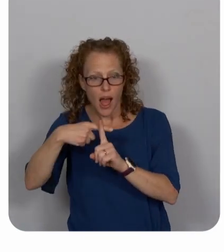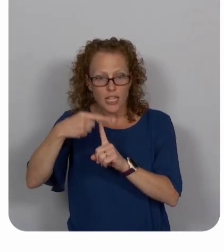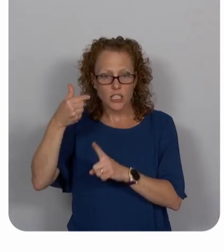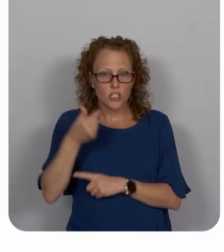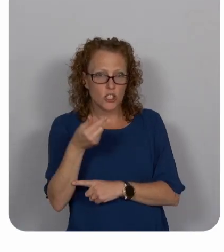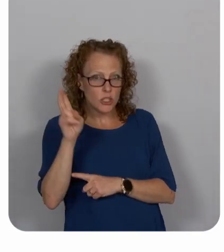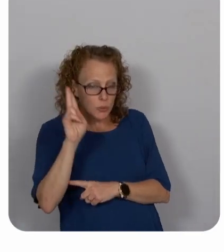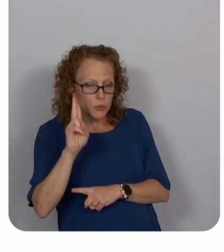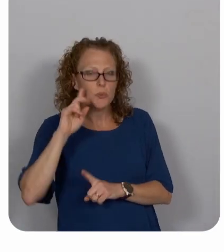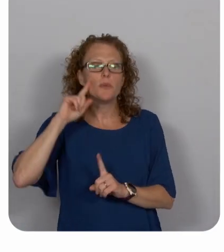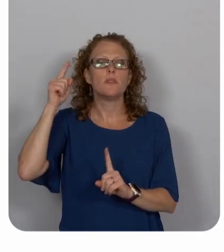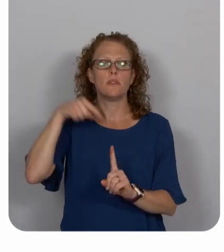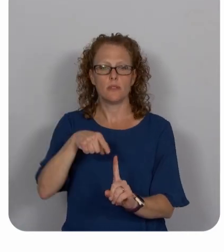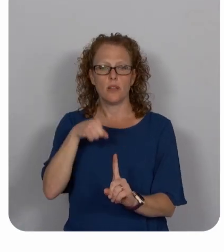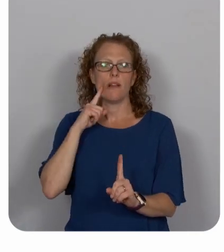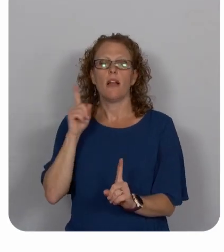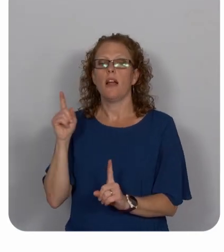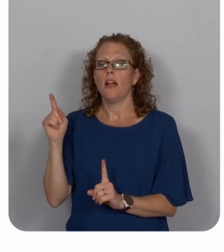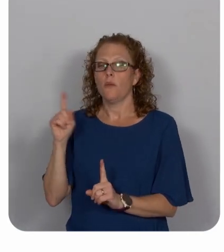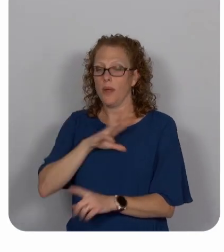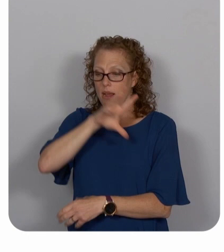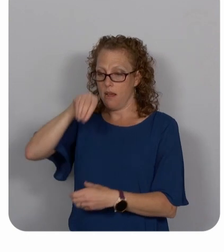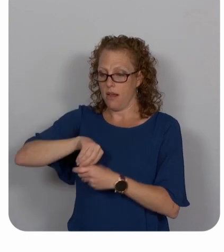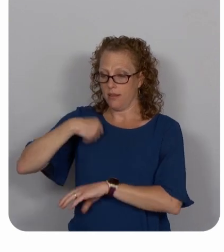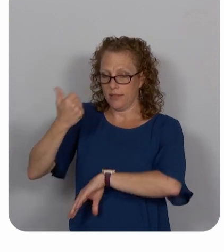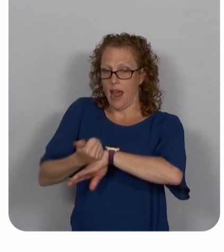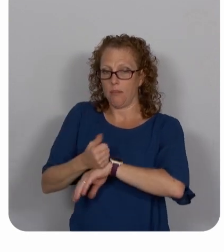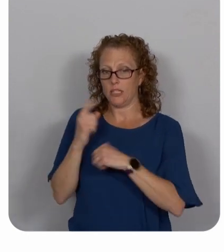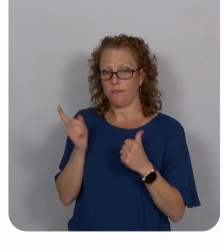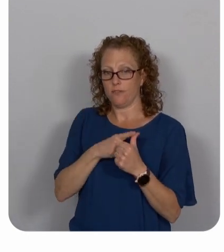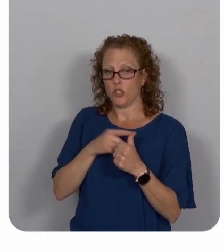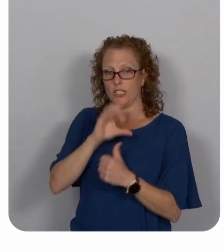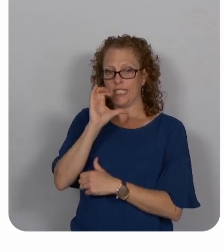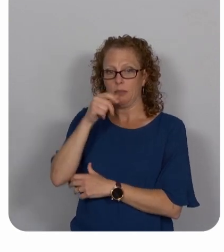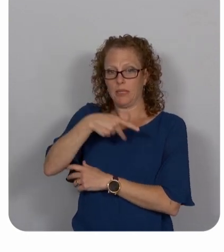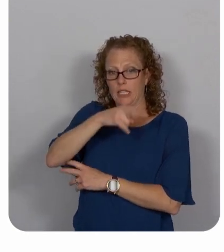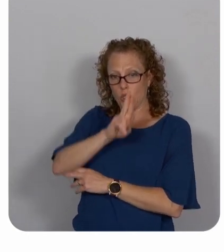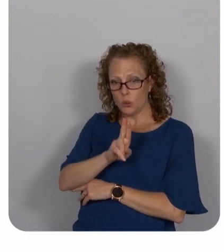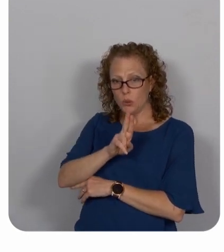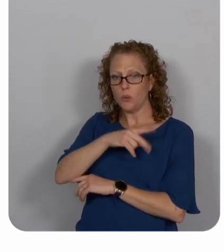We quantized the model and hosted it on CPU intensive VMs and observed